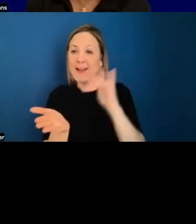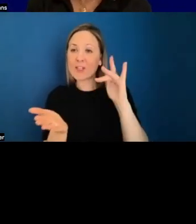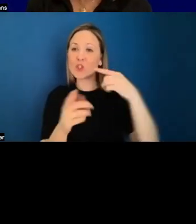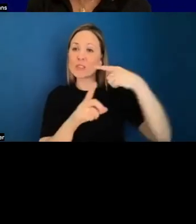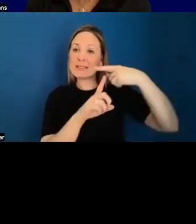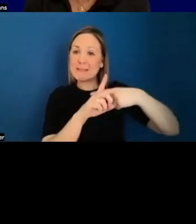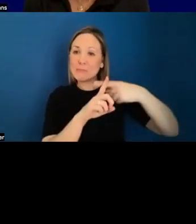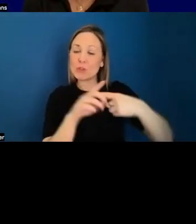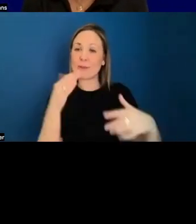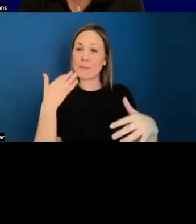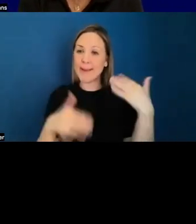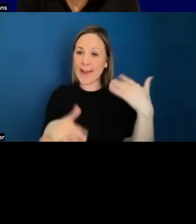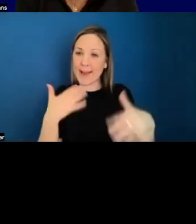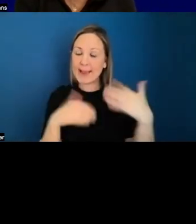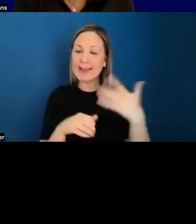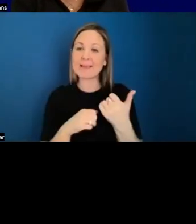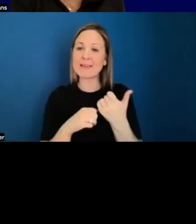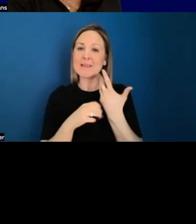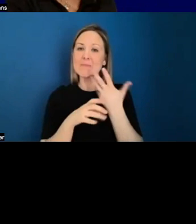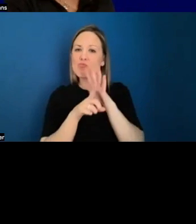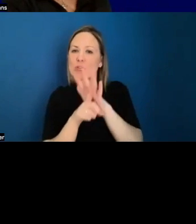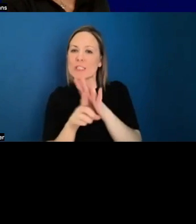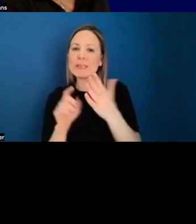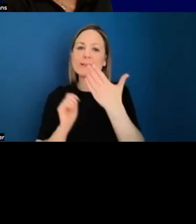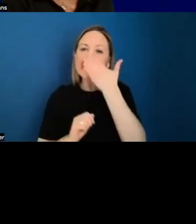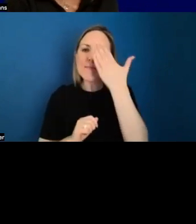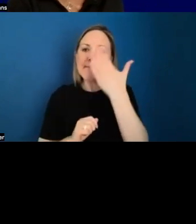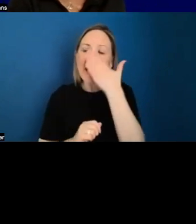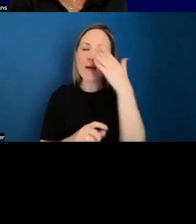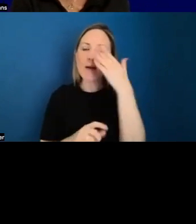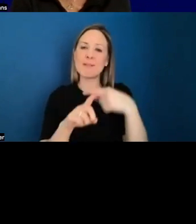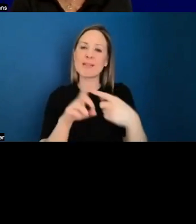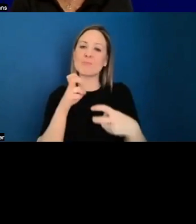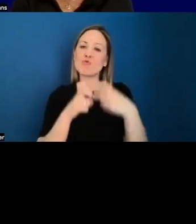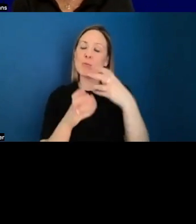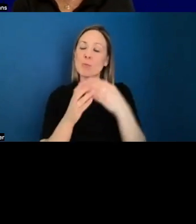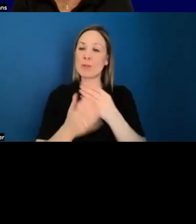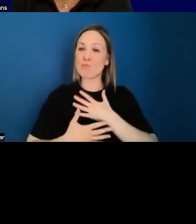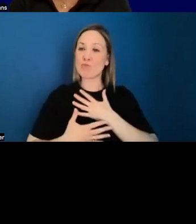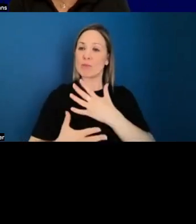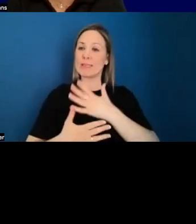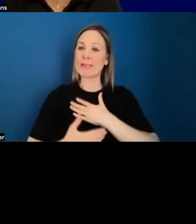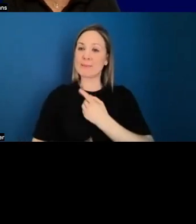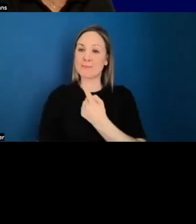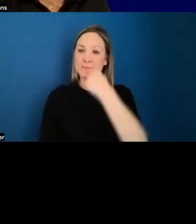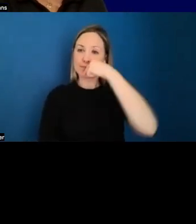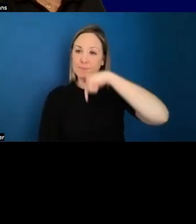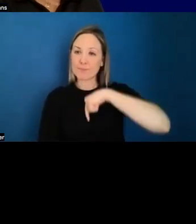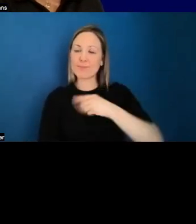pain, pressure and smell as well as problems with breathing and swallowing, eating and drinking,